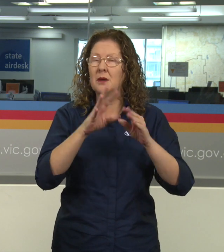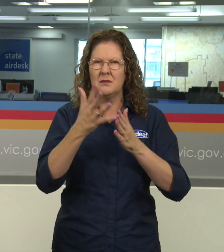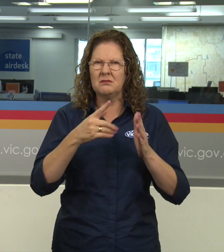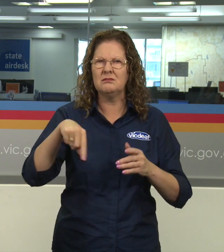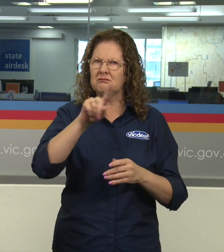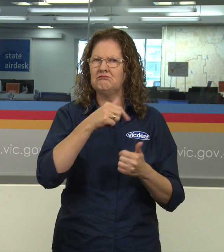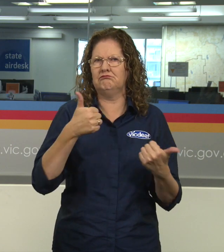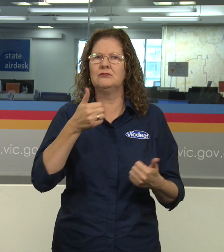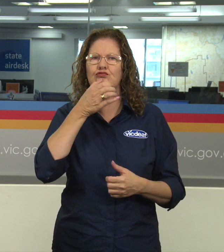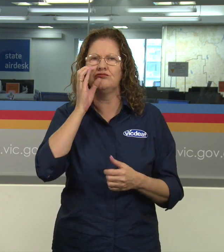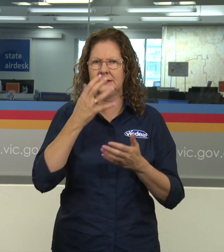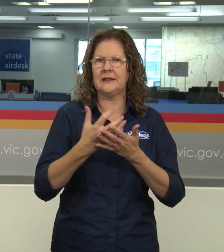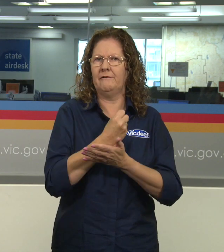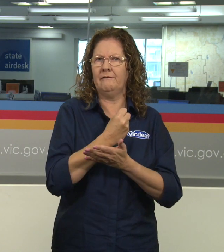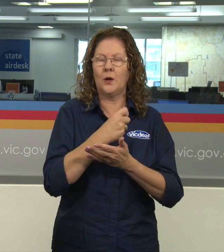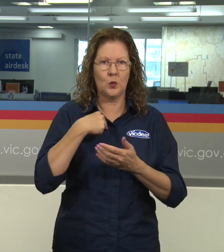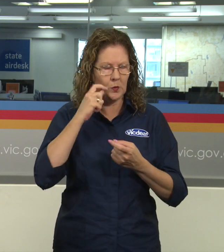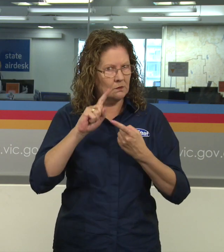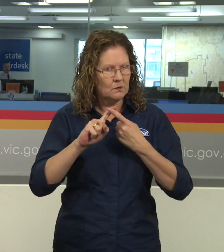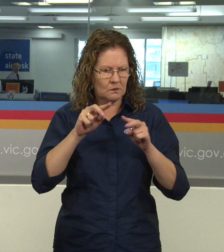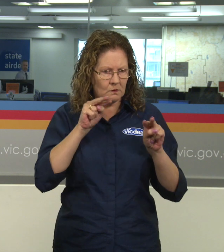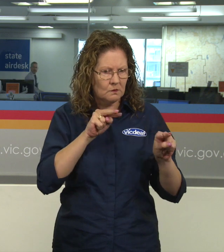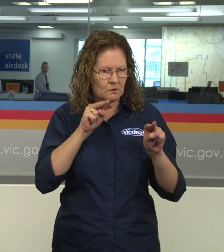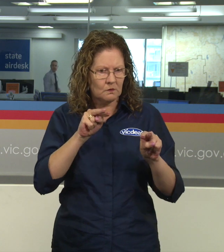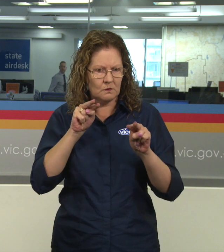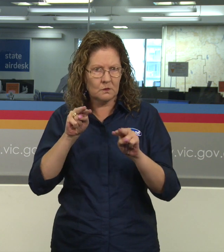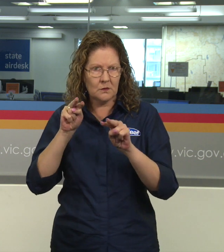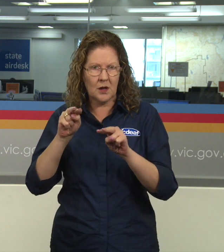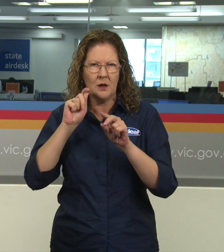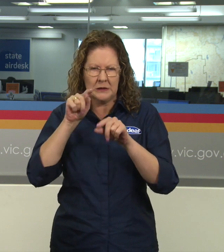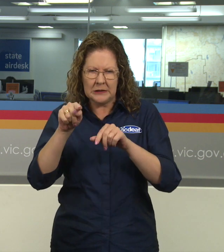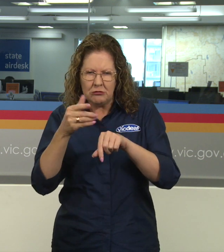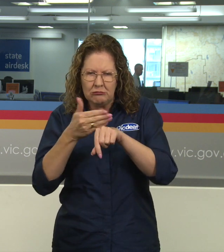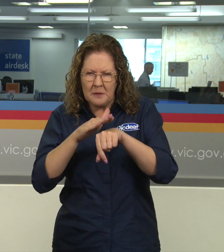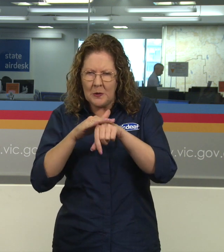We’ll continue monitoring the situation as the bloom progresses, and water corporation